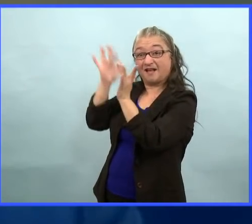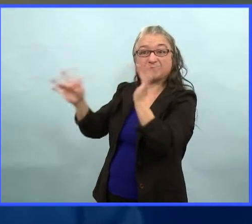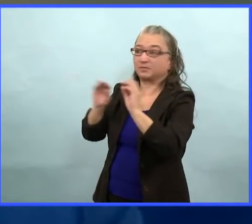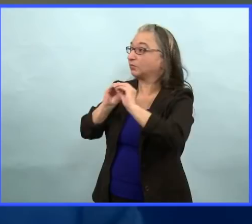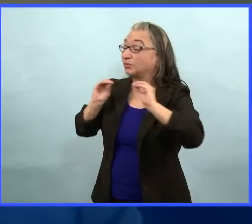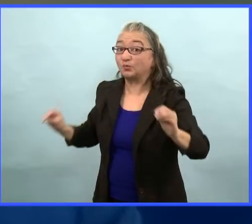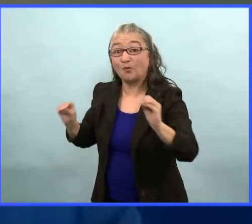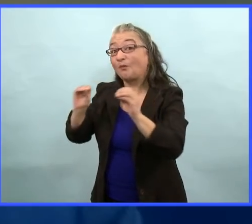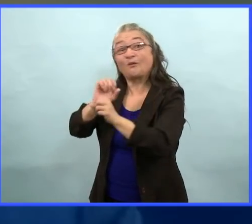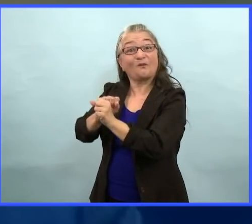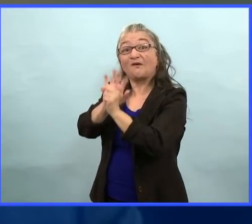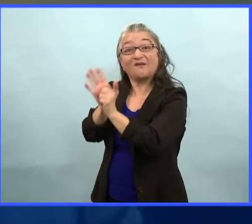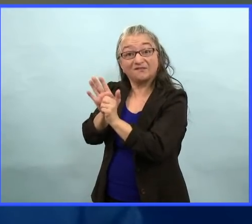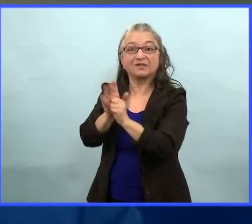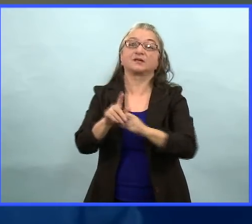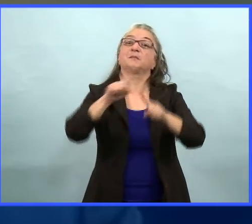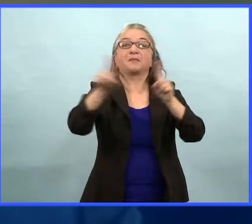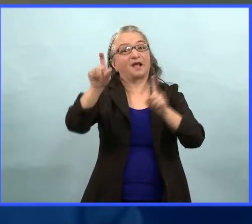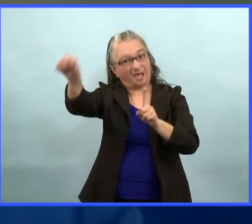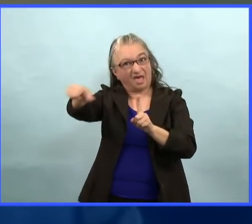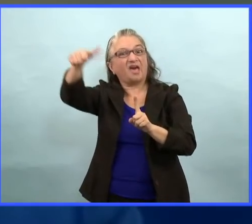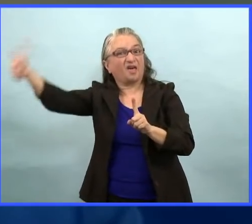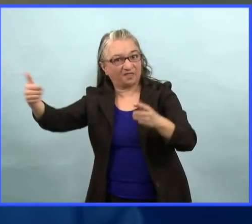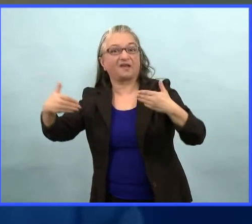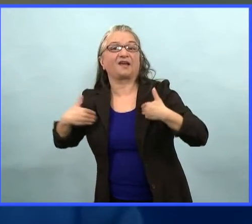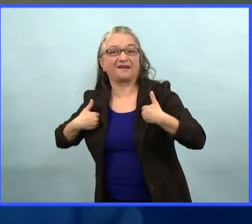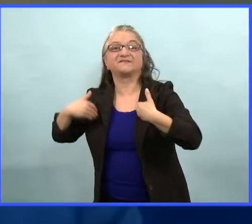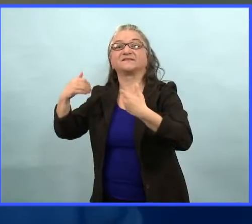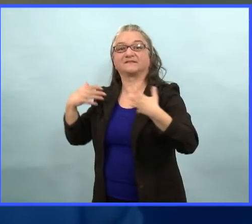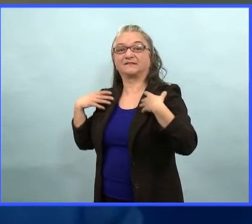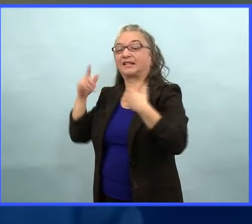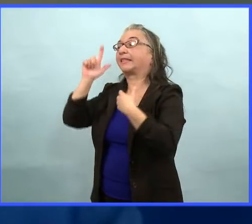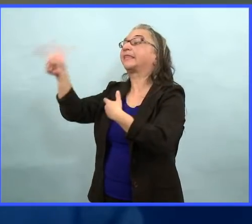with widespread transmission many of the people who would be seeking care for